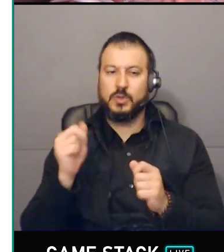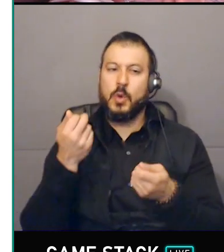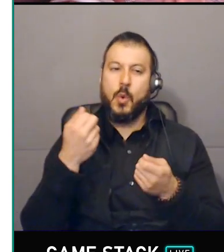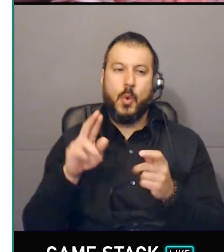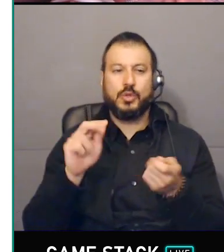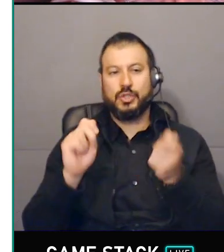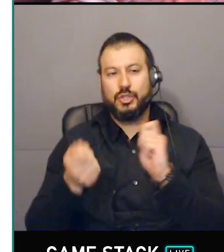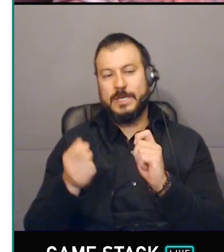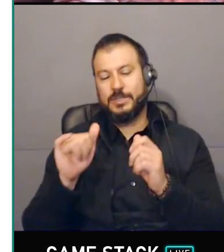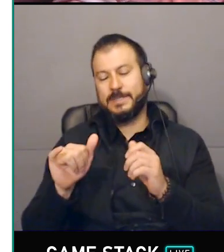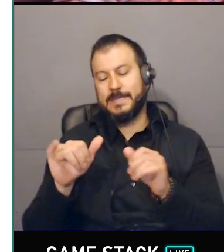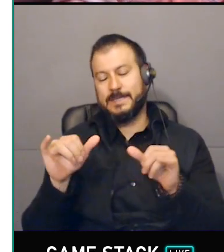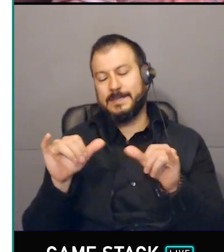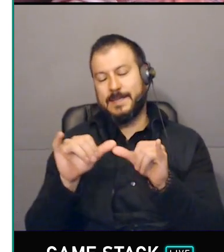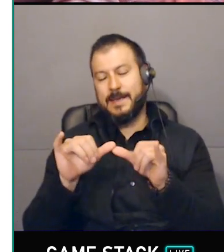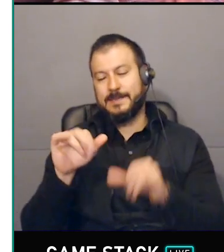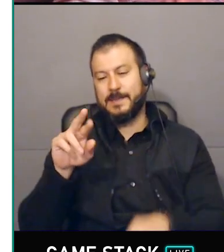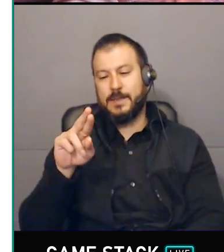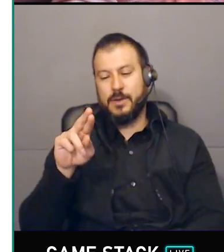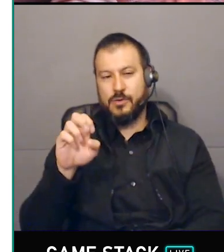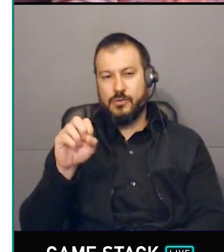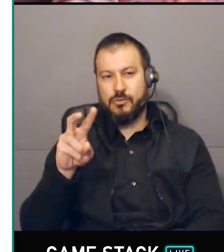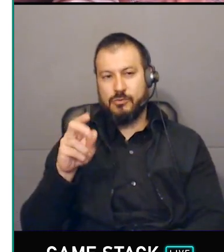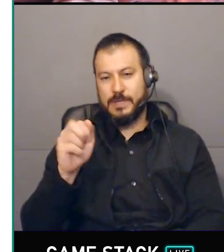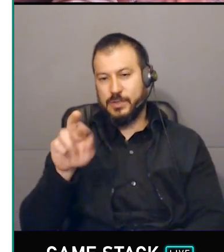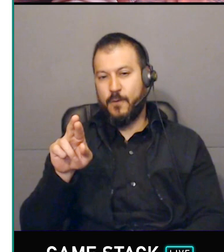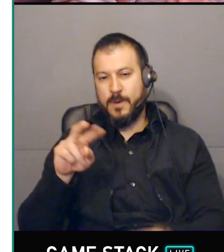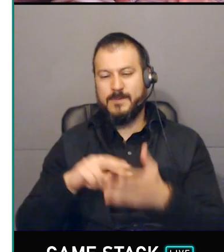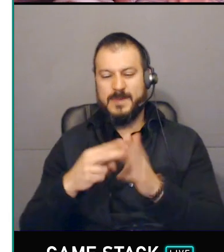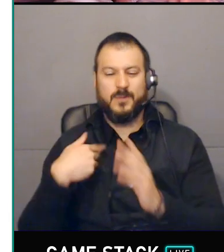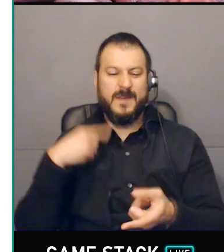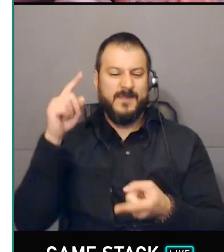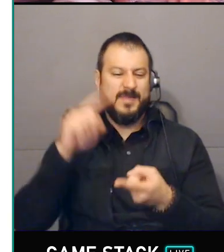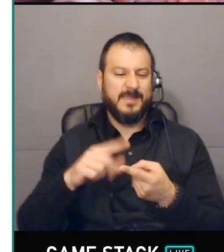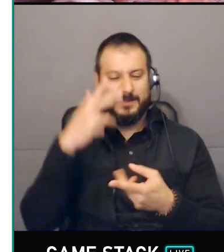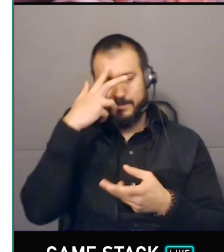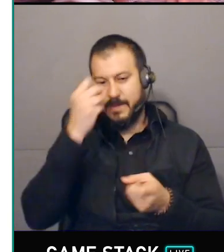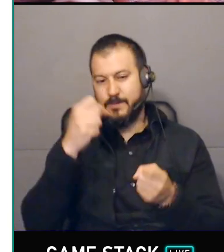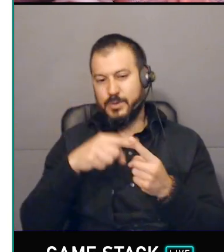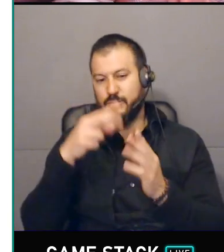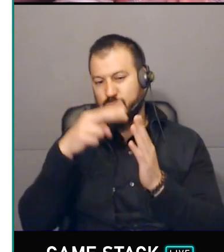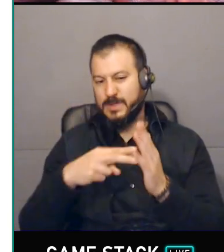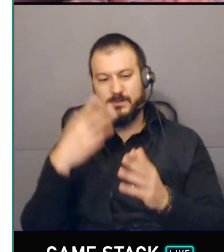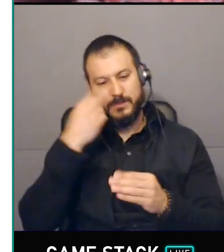meaning the number of samples so that we have less memory to read. These are all fairly standard.